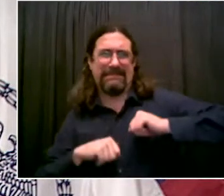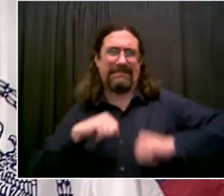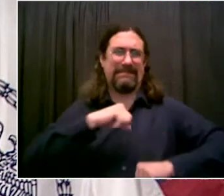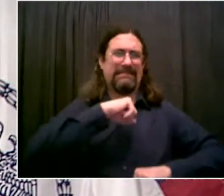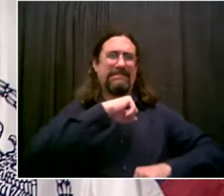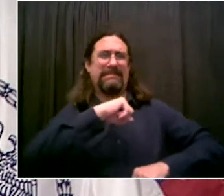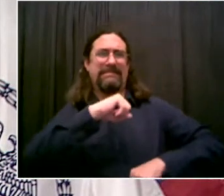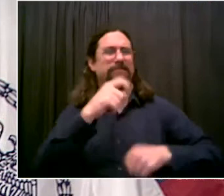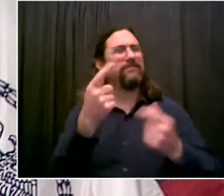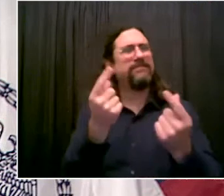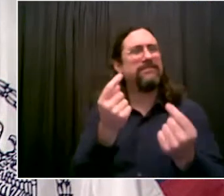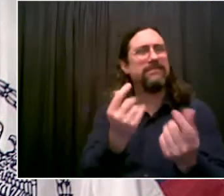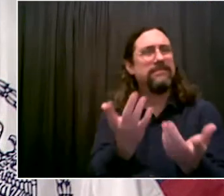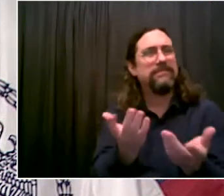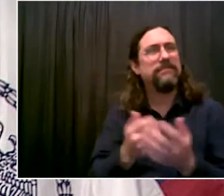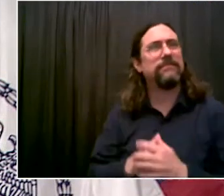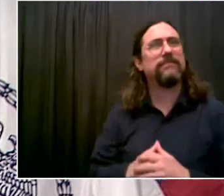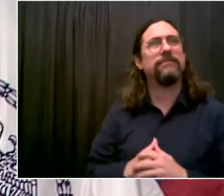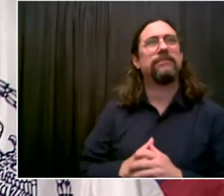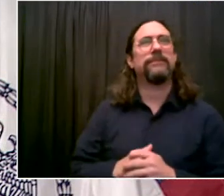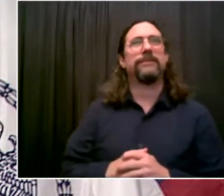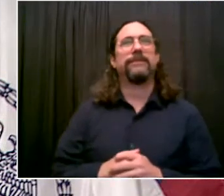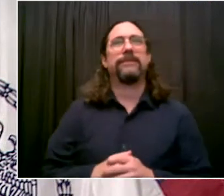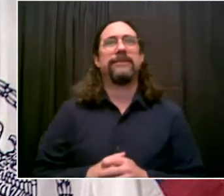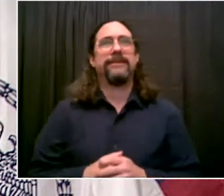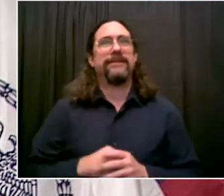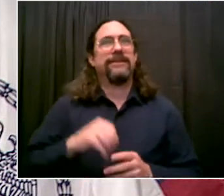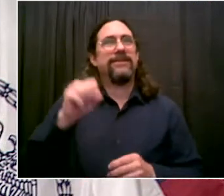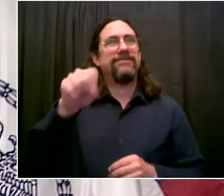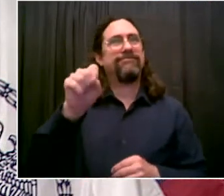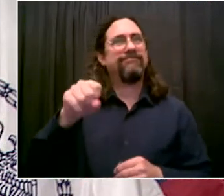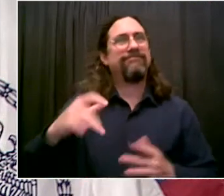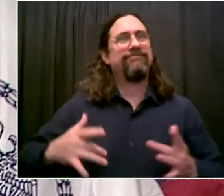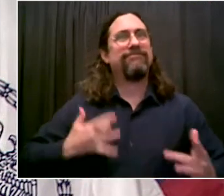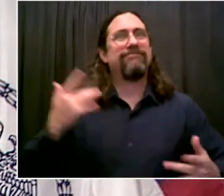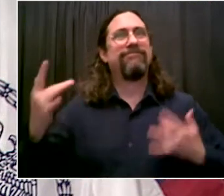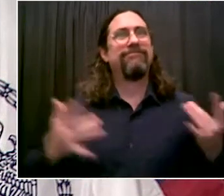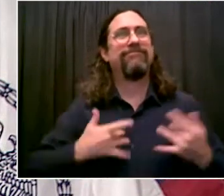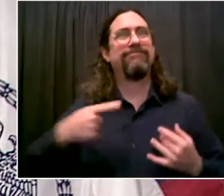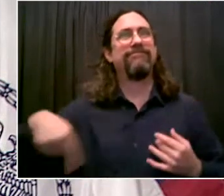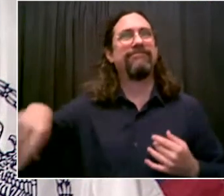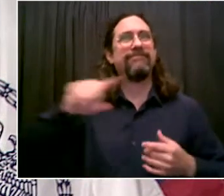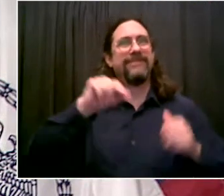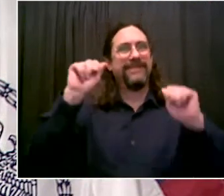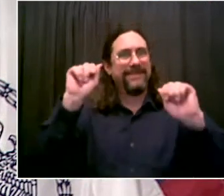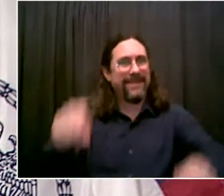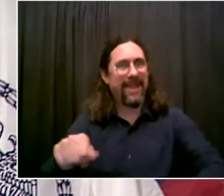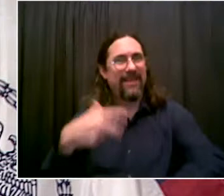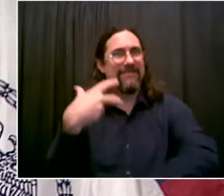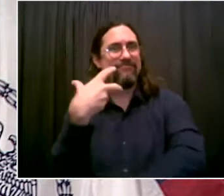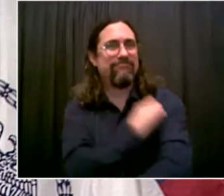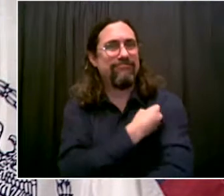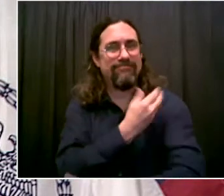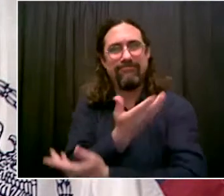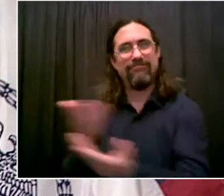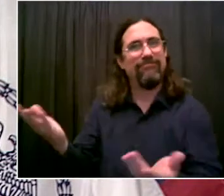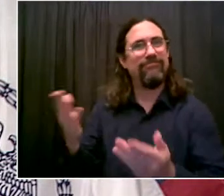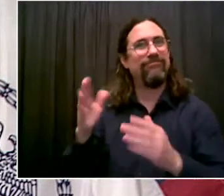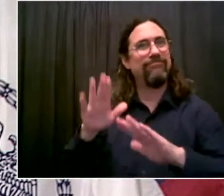I'M GOING TO TURN TO OUR DOCTORS, TO SAY THE INITIAL EFFORT, VERY NEW